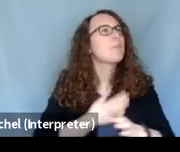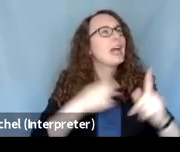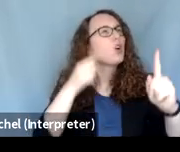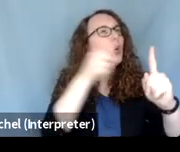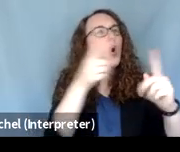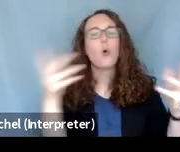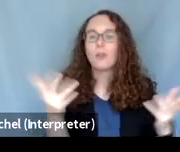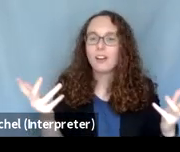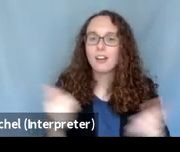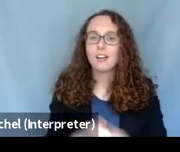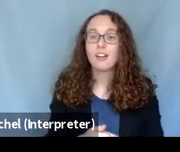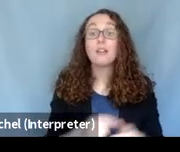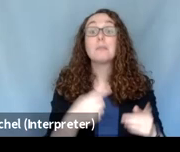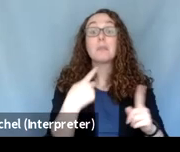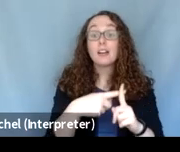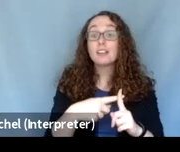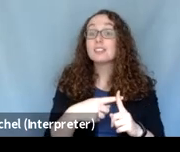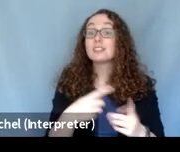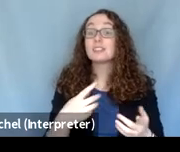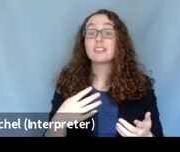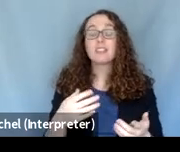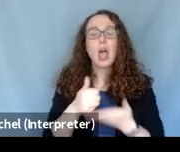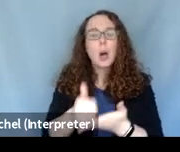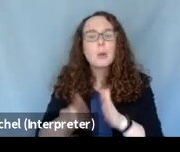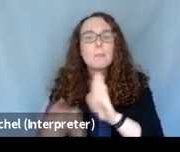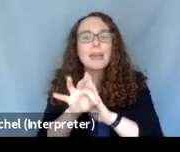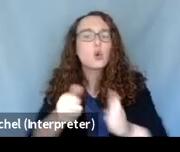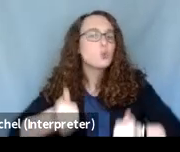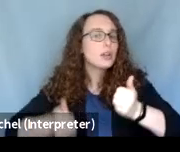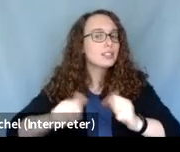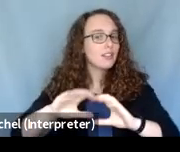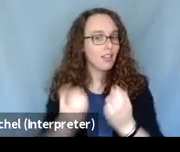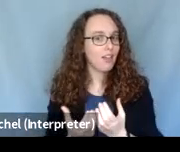classes. For example, my undergraduate was in